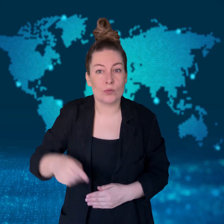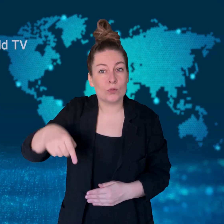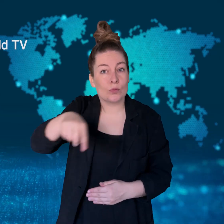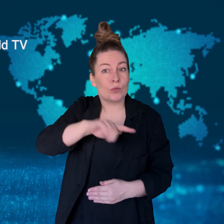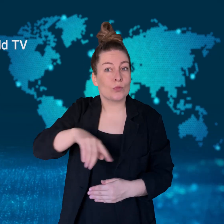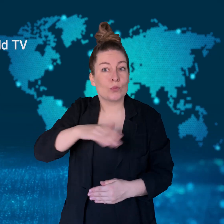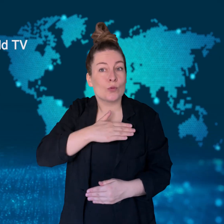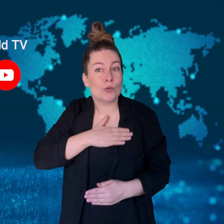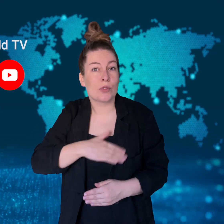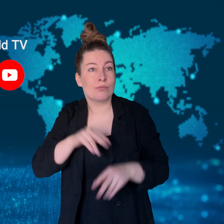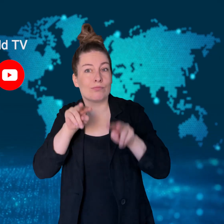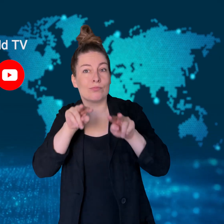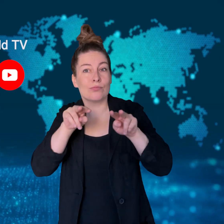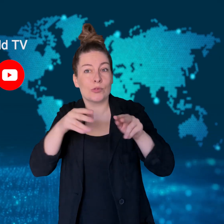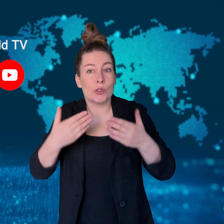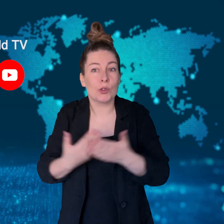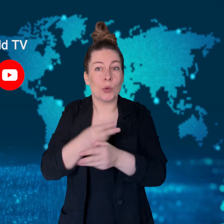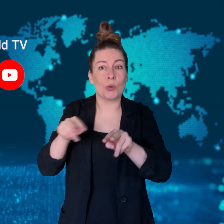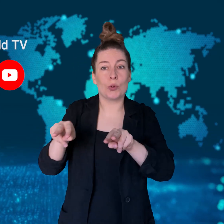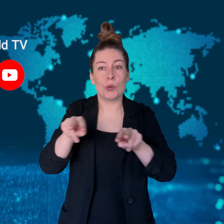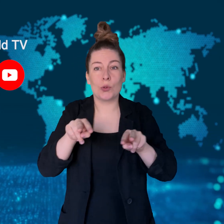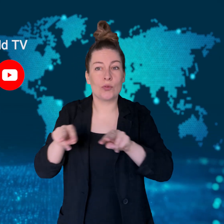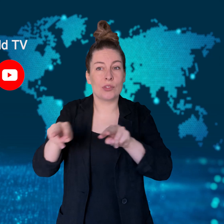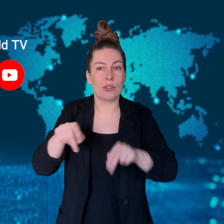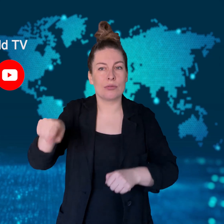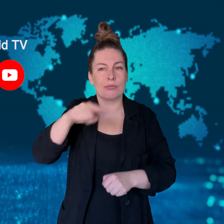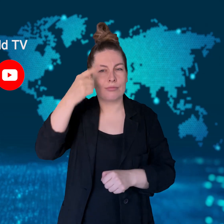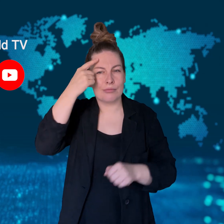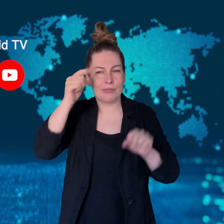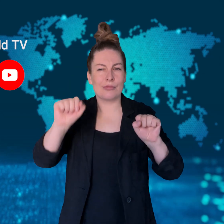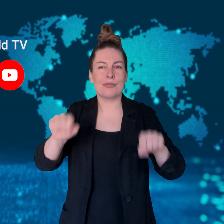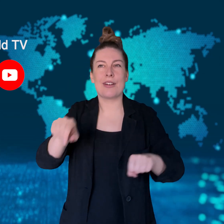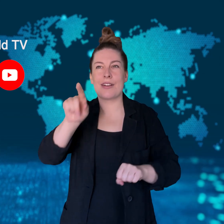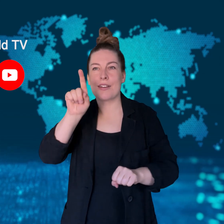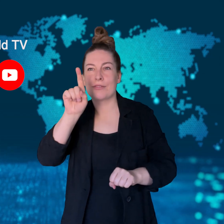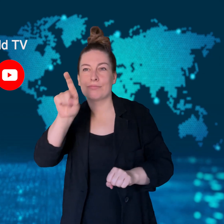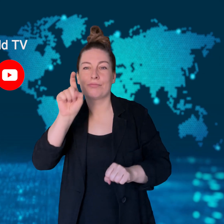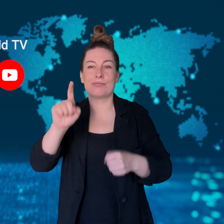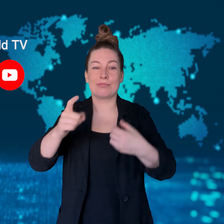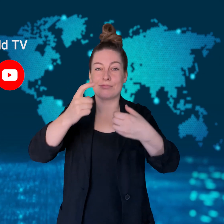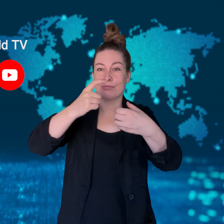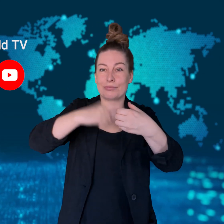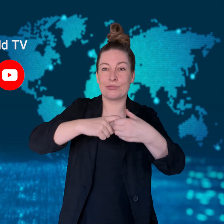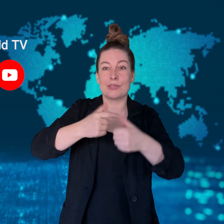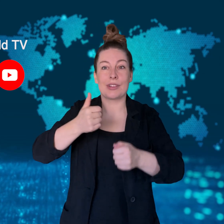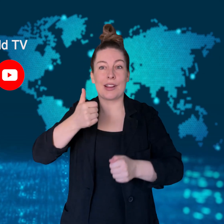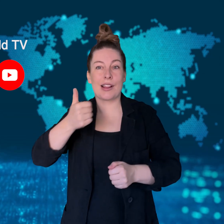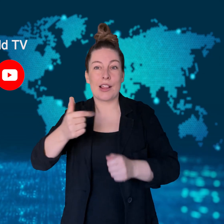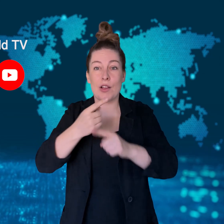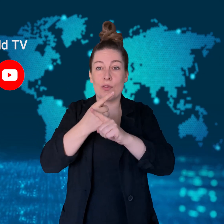Don't forget to subscribe, like, and follow H3 World TV